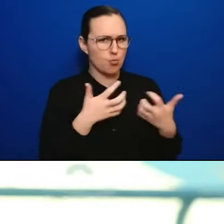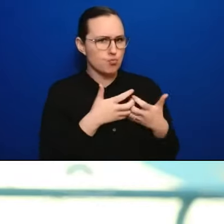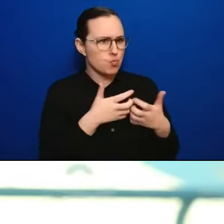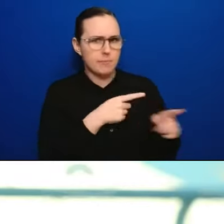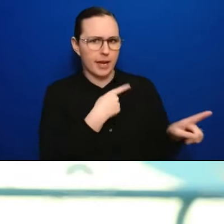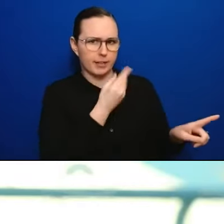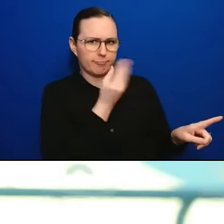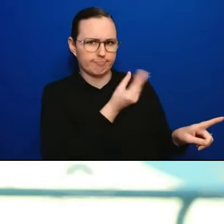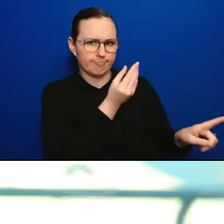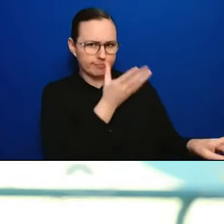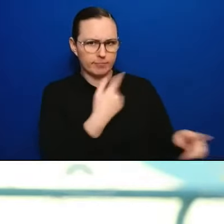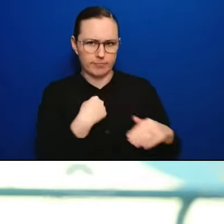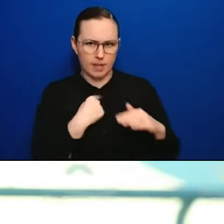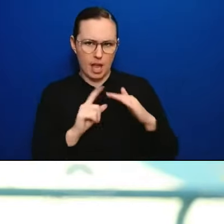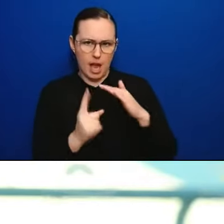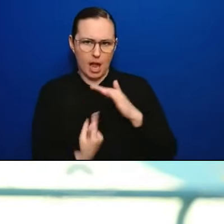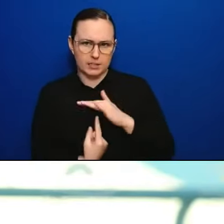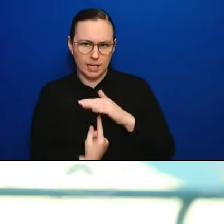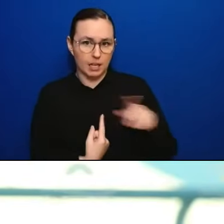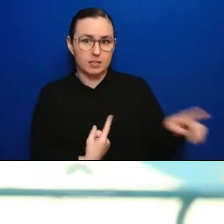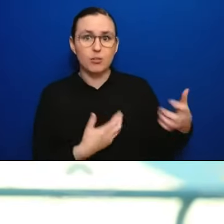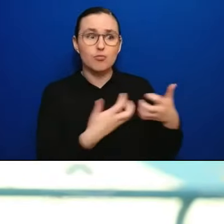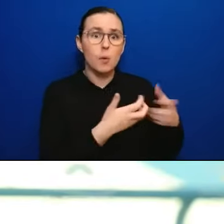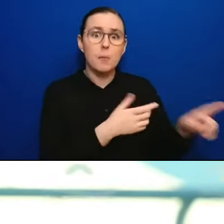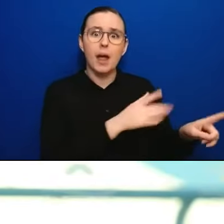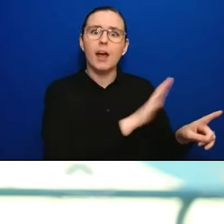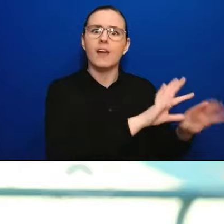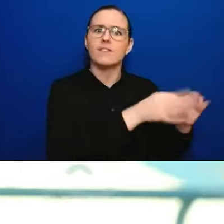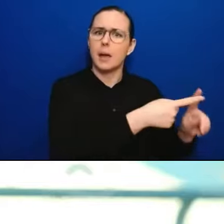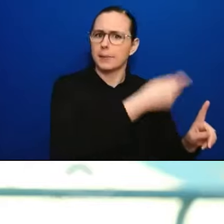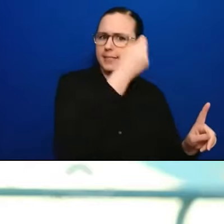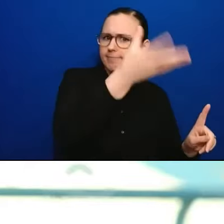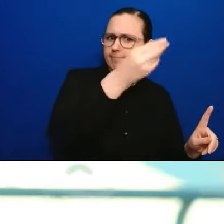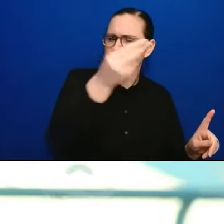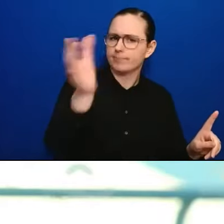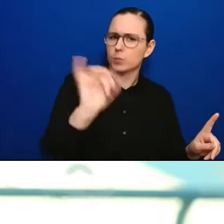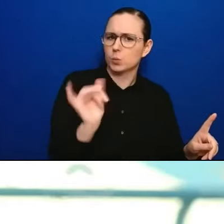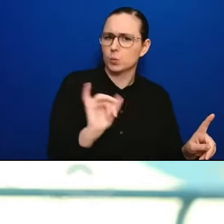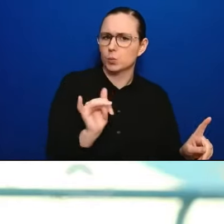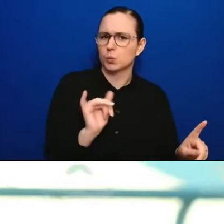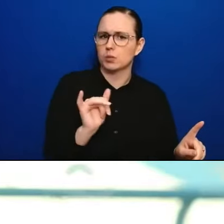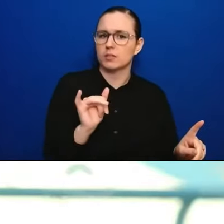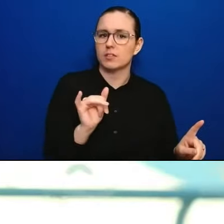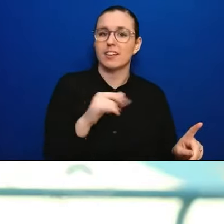they know, their roommates know and are isolated if they have